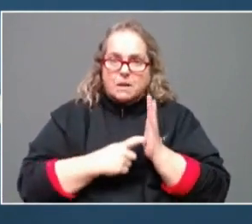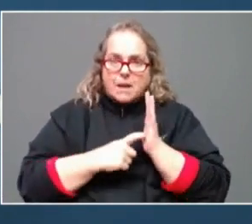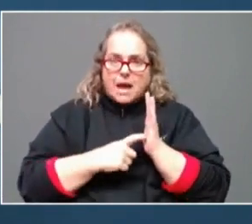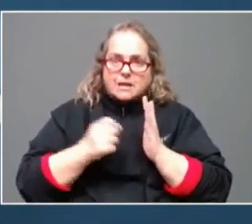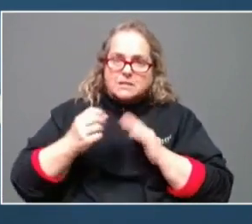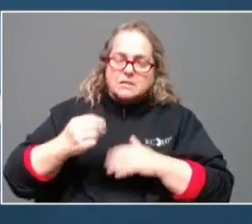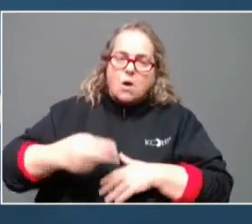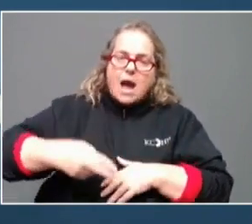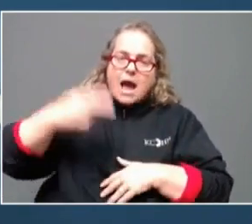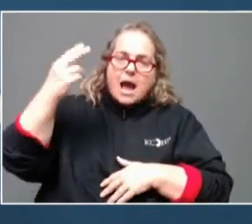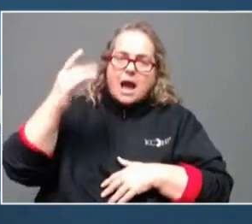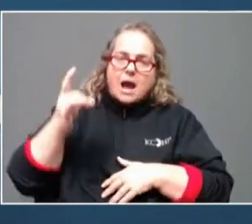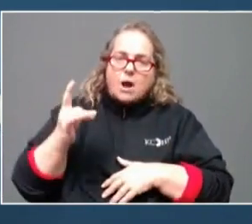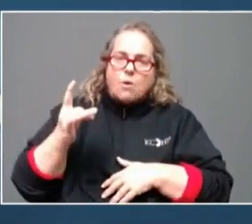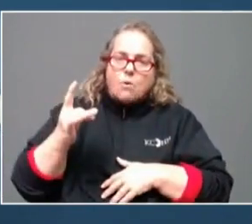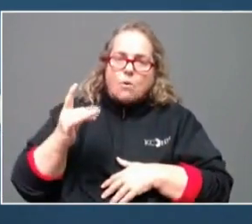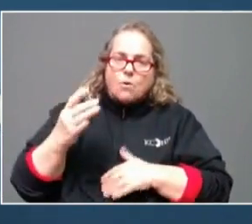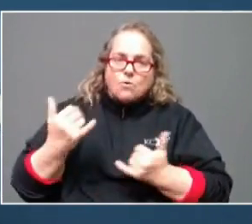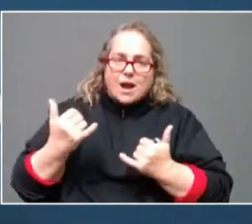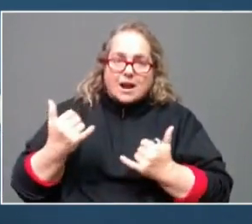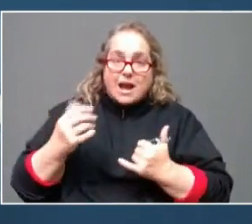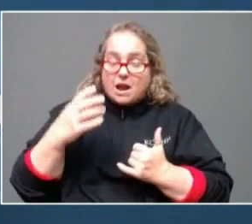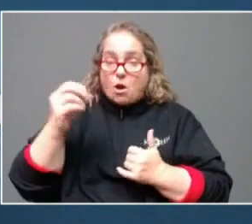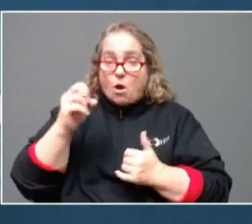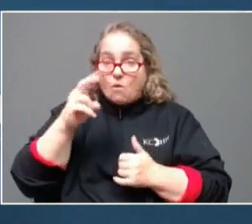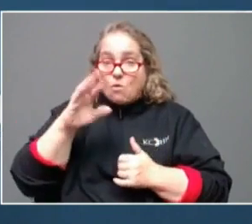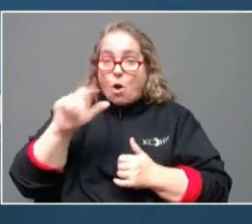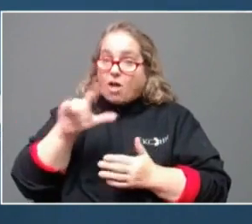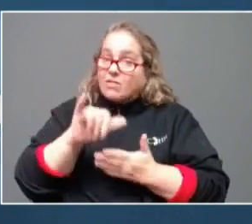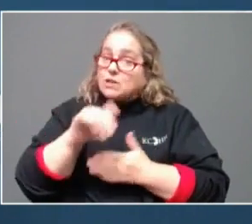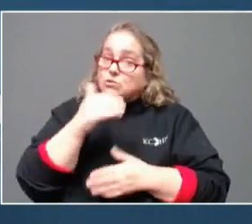at the moment. And overall, I think that's a good thing. People want to be